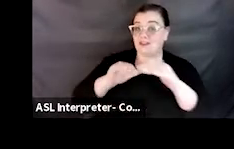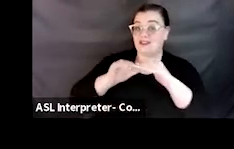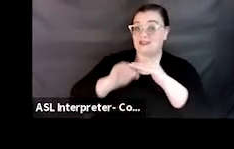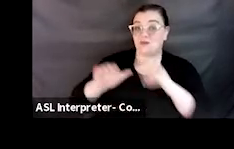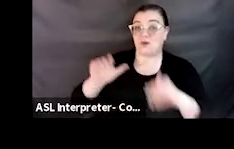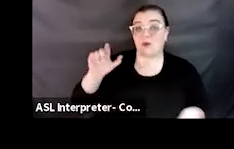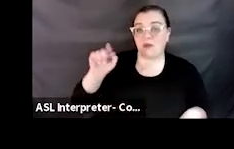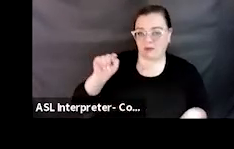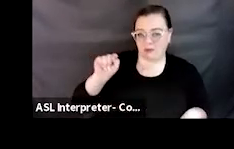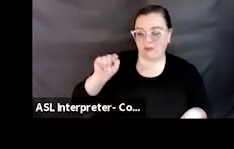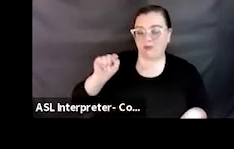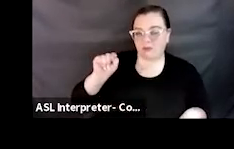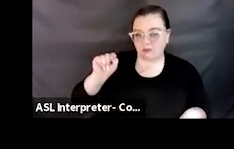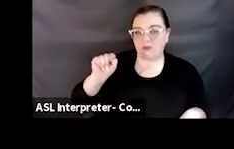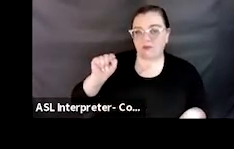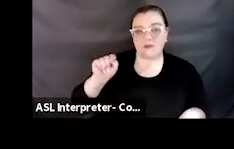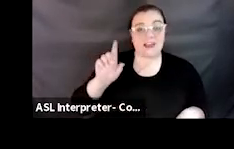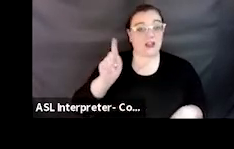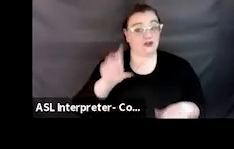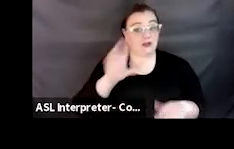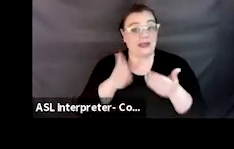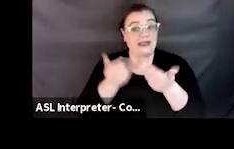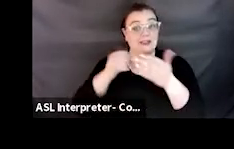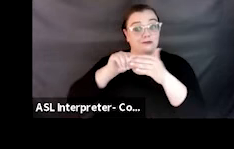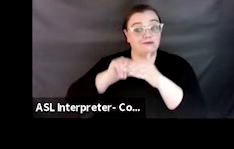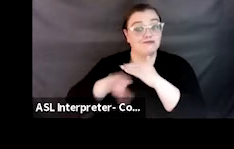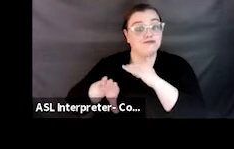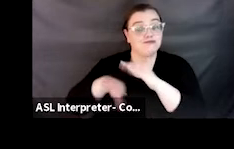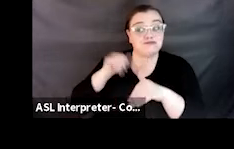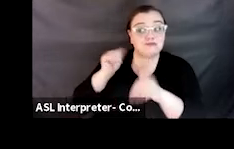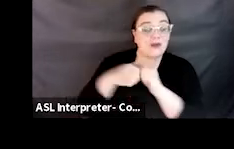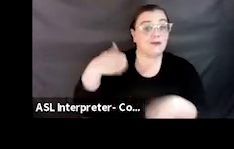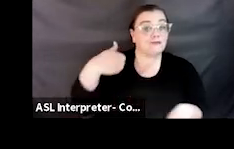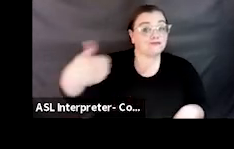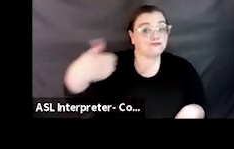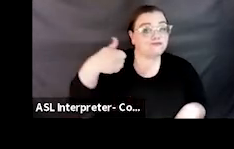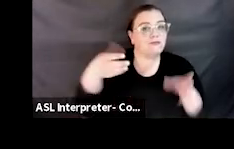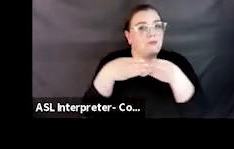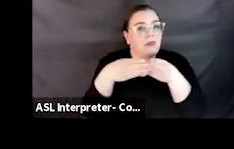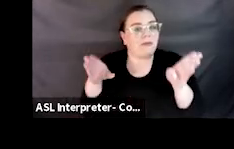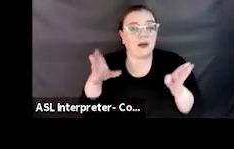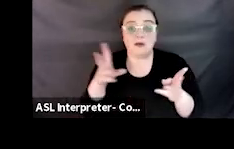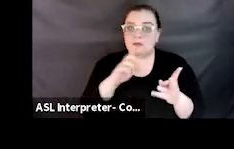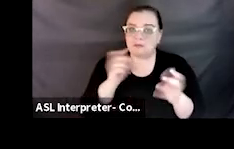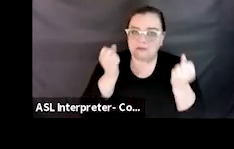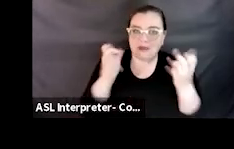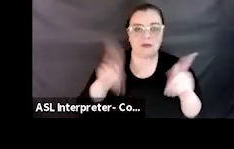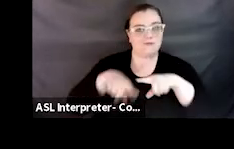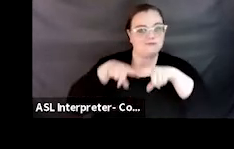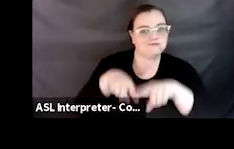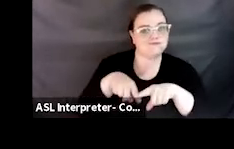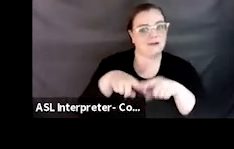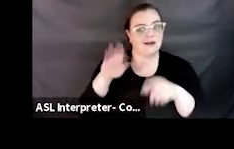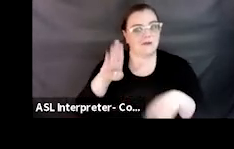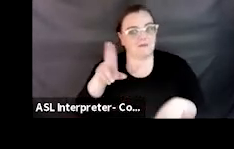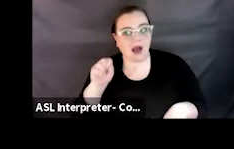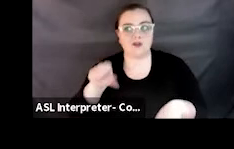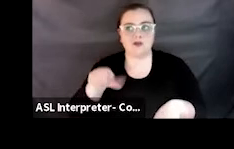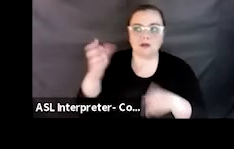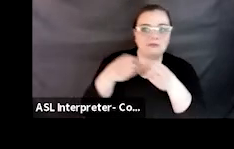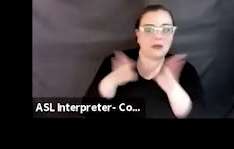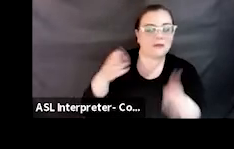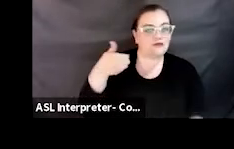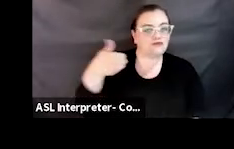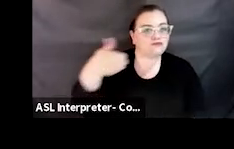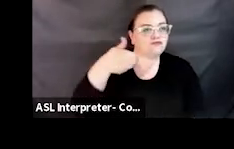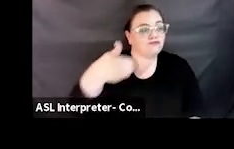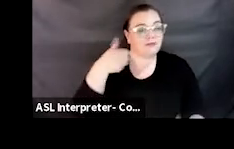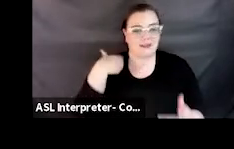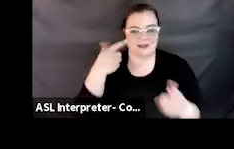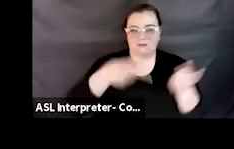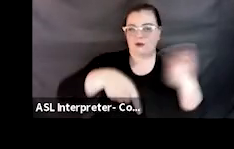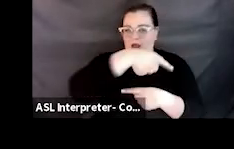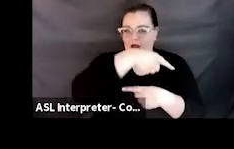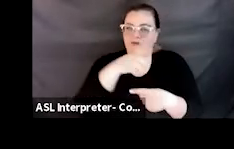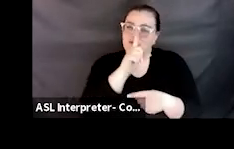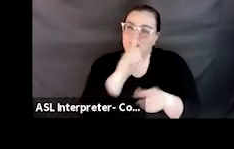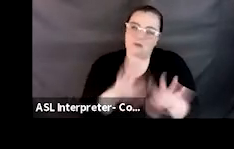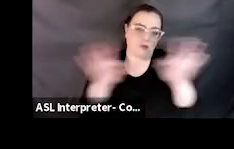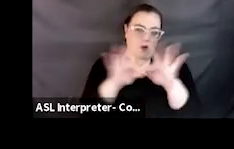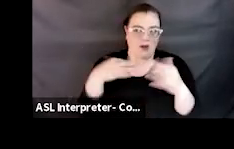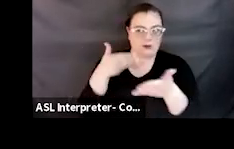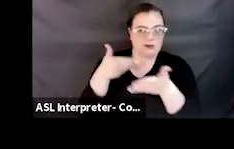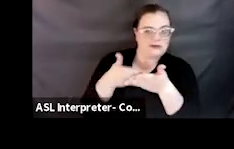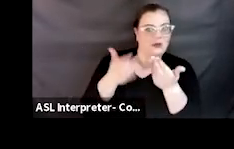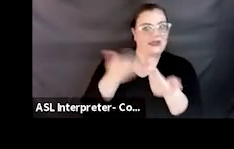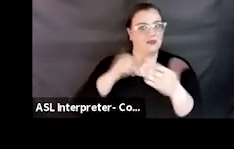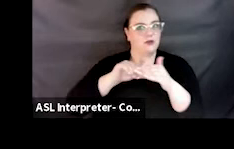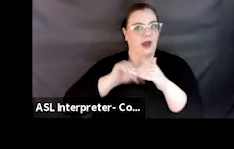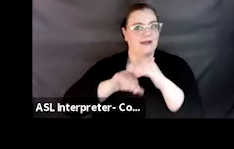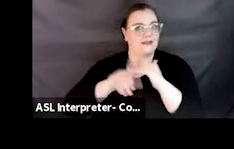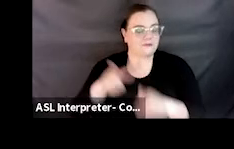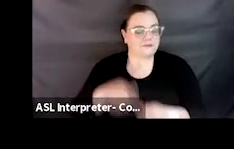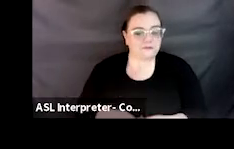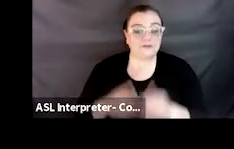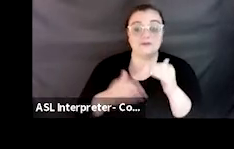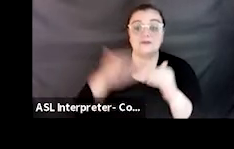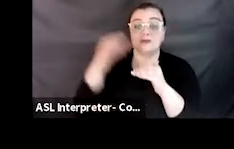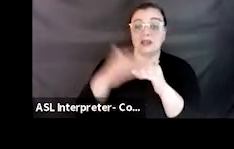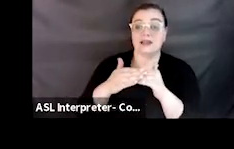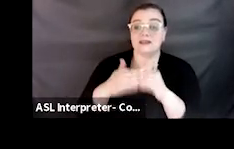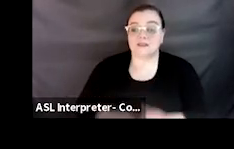Heidi Rosofsky: That there are accessible restrooms that it is easy access to public transportation, there are a lot of people who who rely on public transportation in order to get around, including individuals with disabilities.